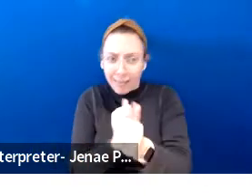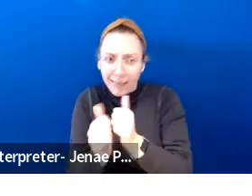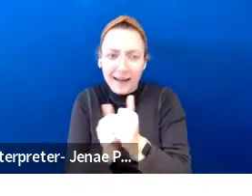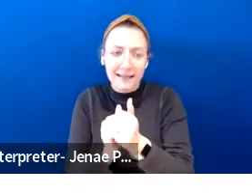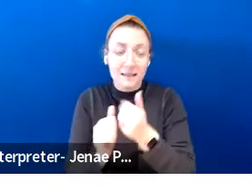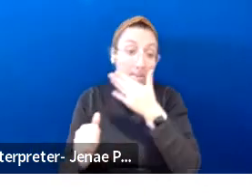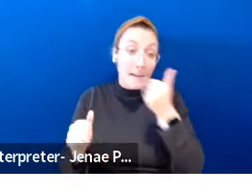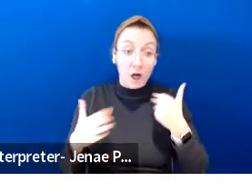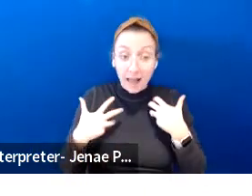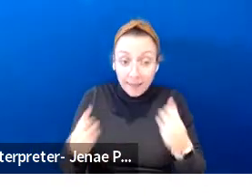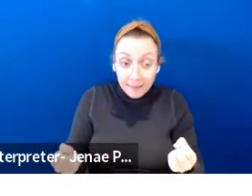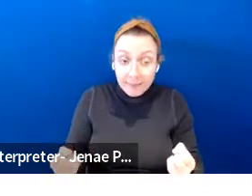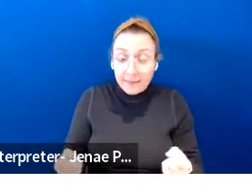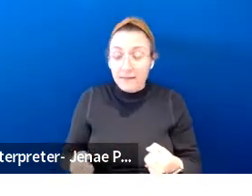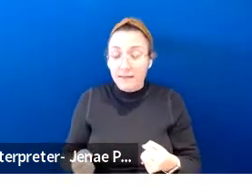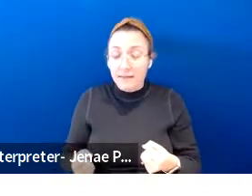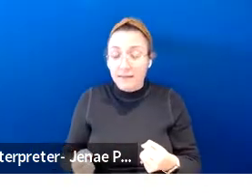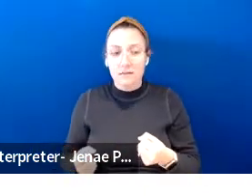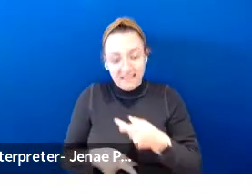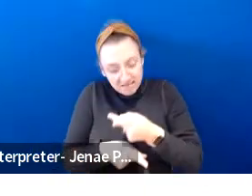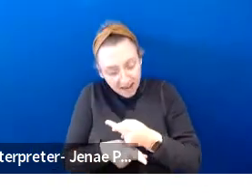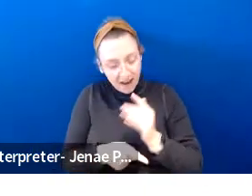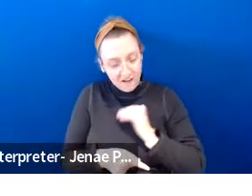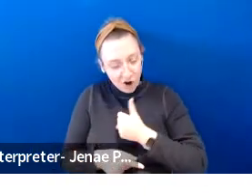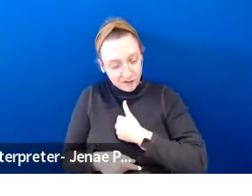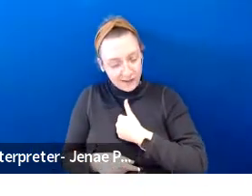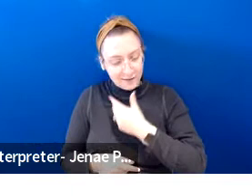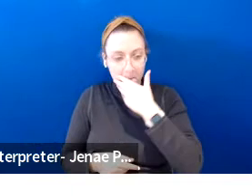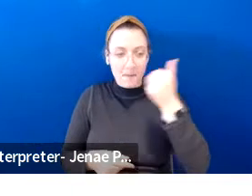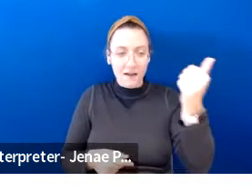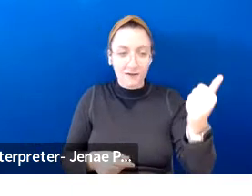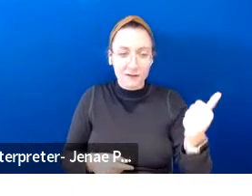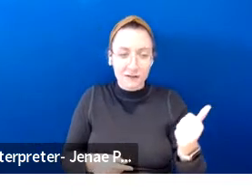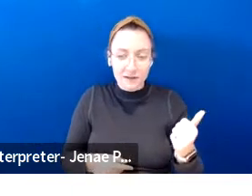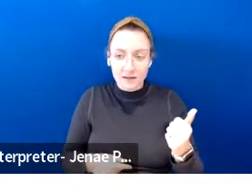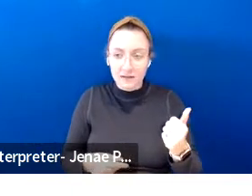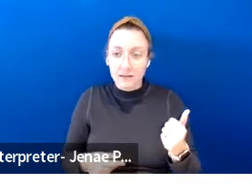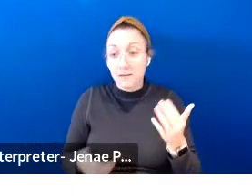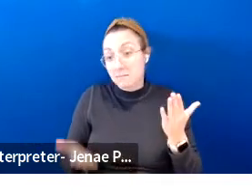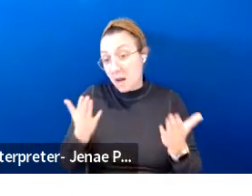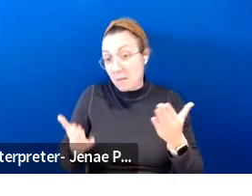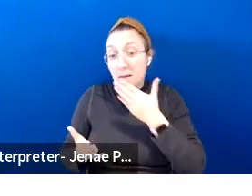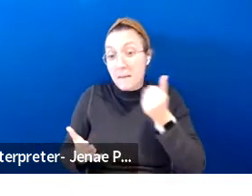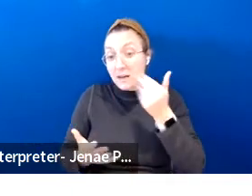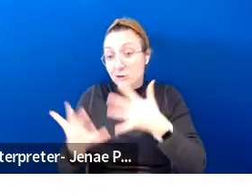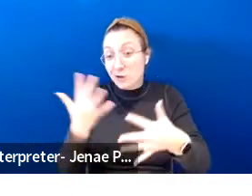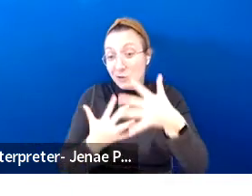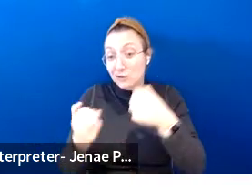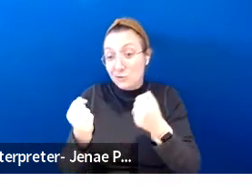We're going to have to take better care of ourselves. There's going to be we're going to have probably better social supports, a longer